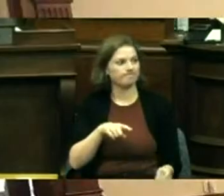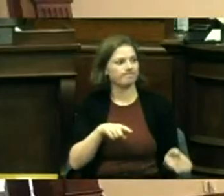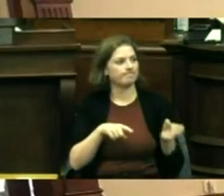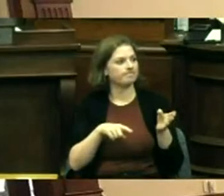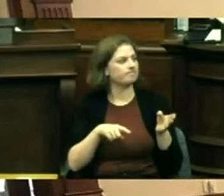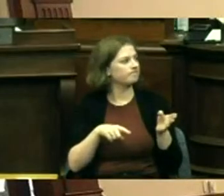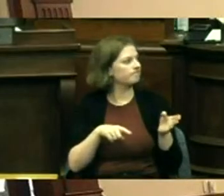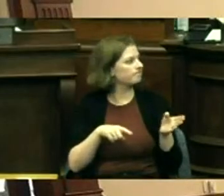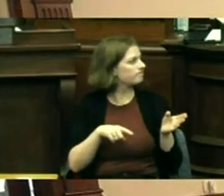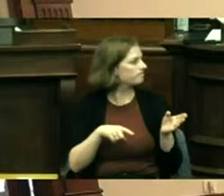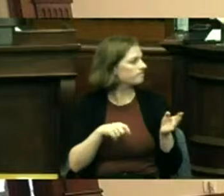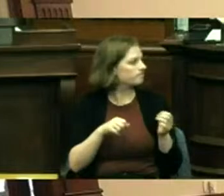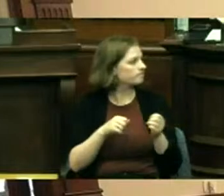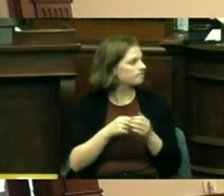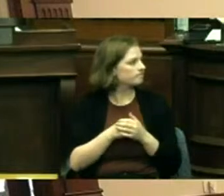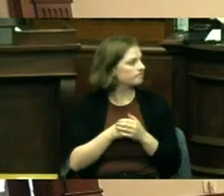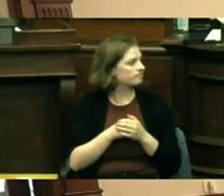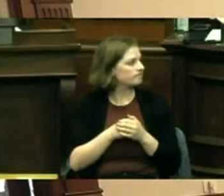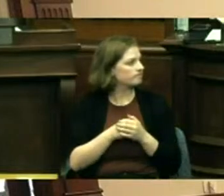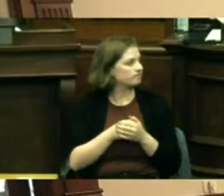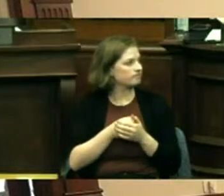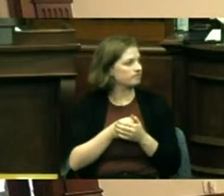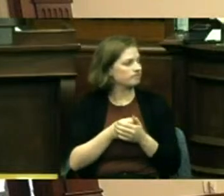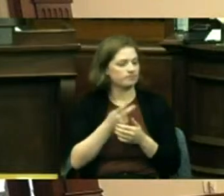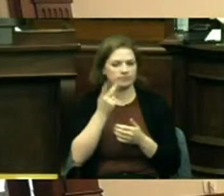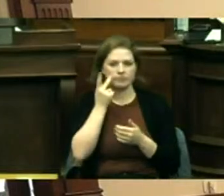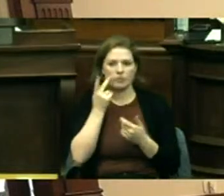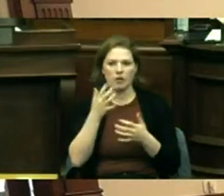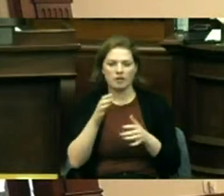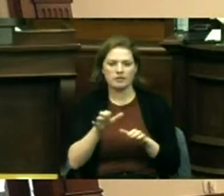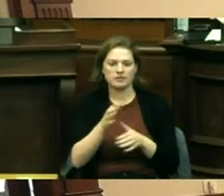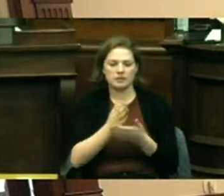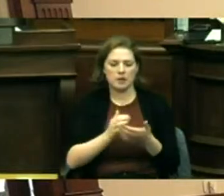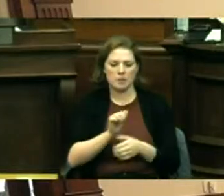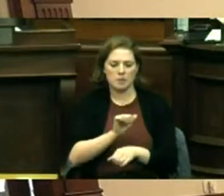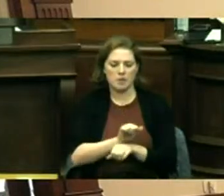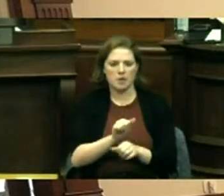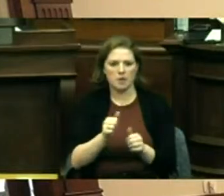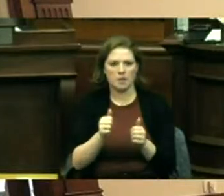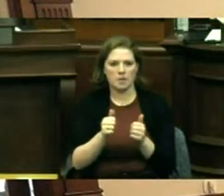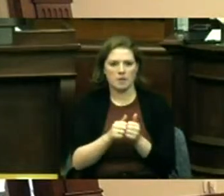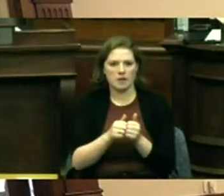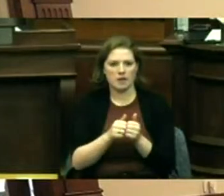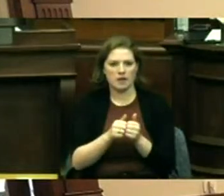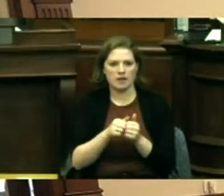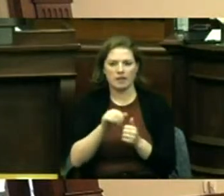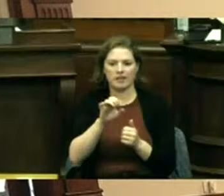Lupien. Thanks. I see that we're